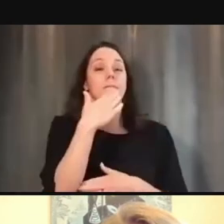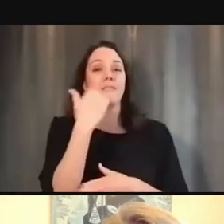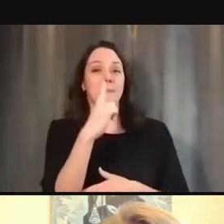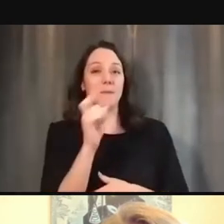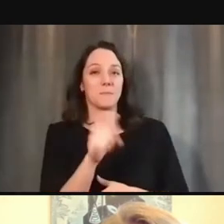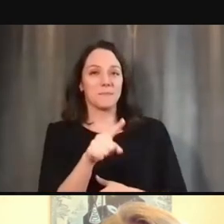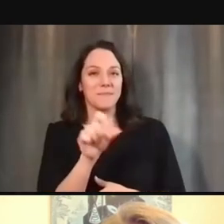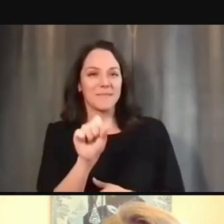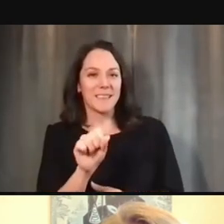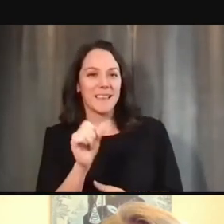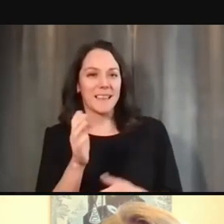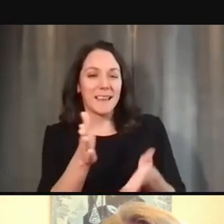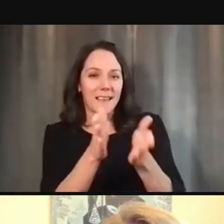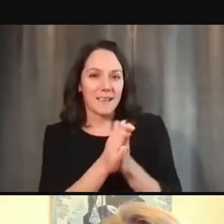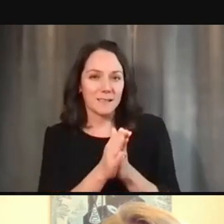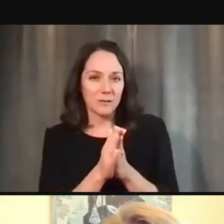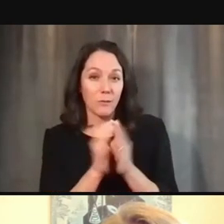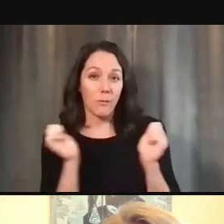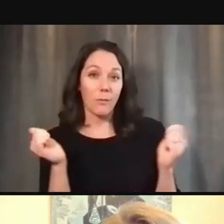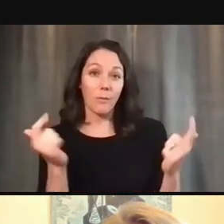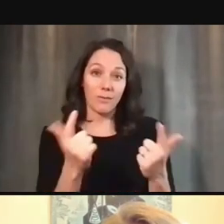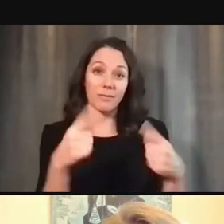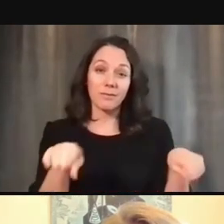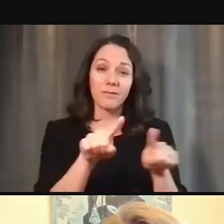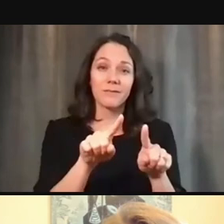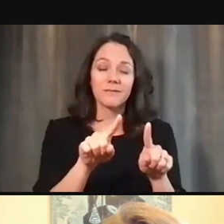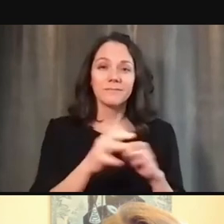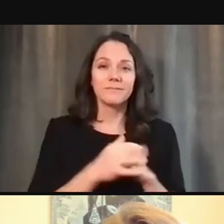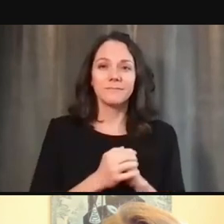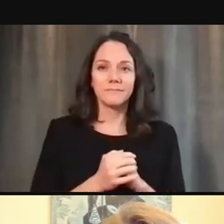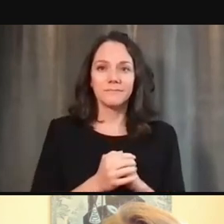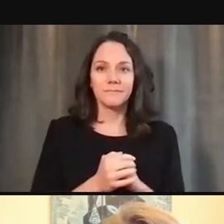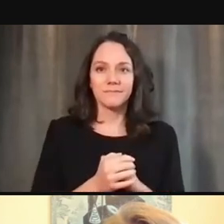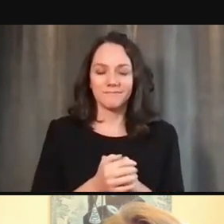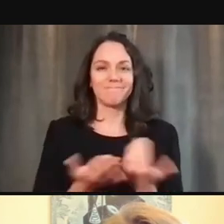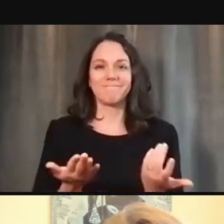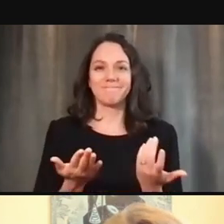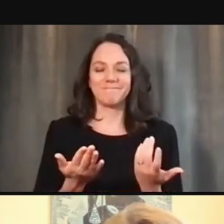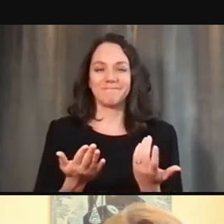to ask each of you on behalf of the audience today who might